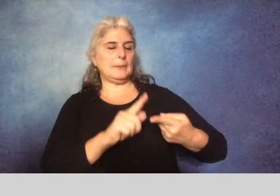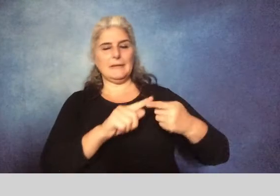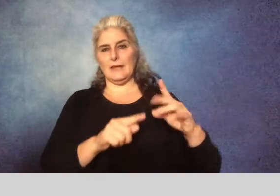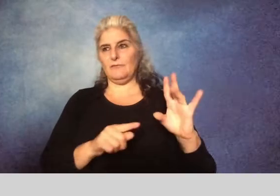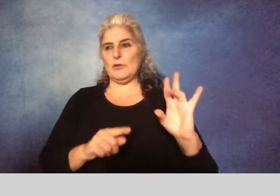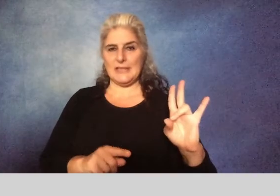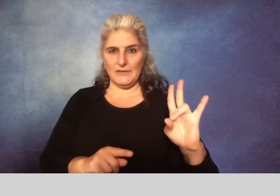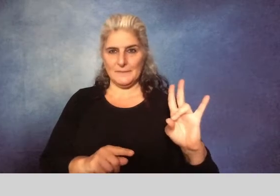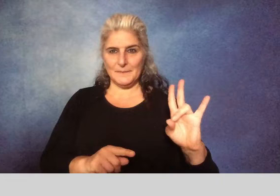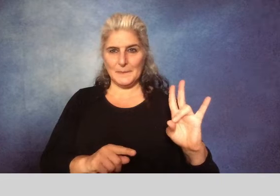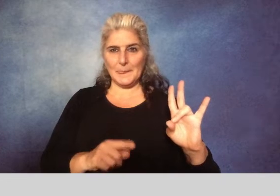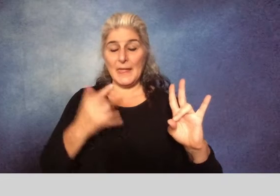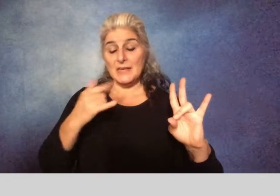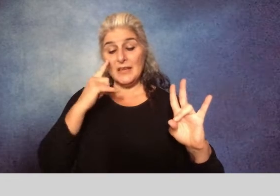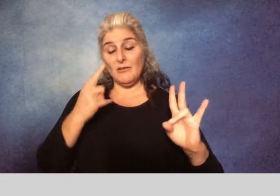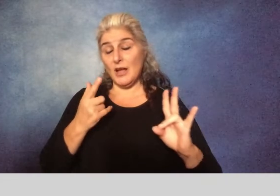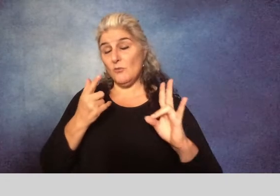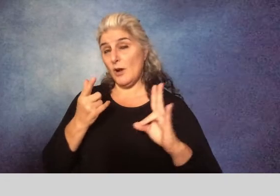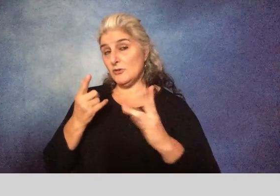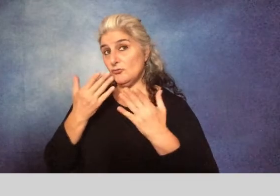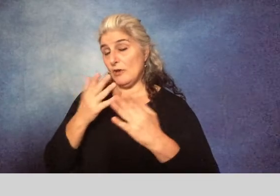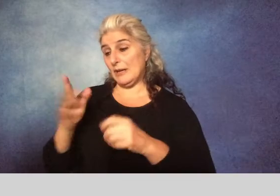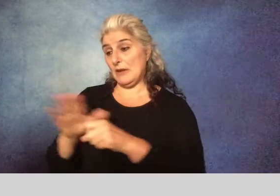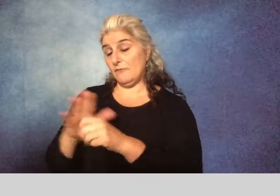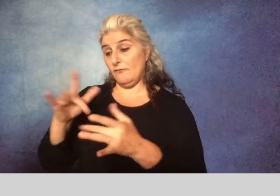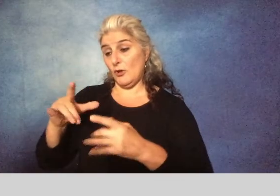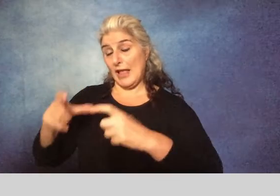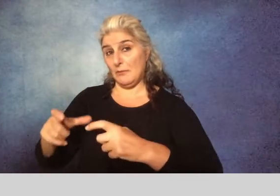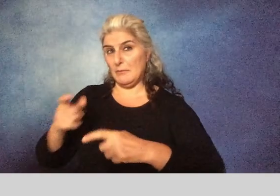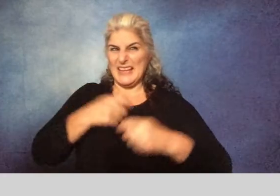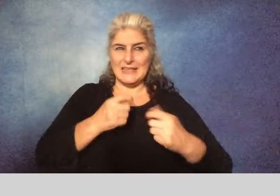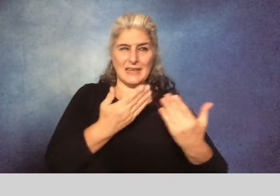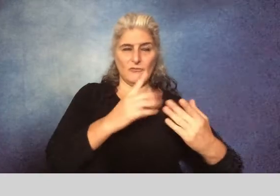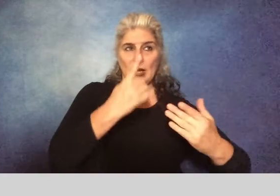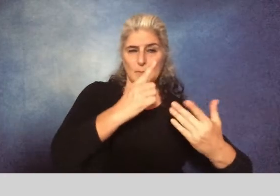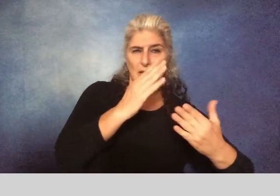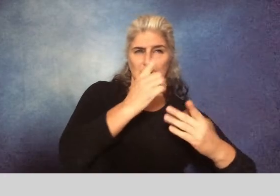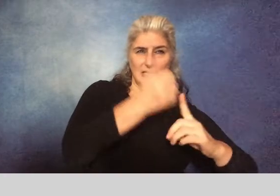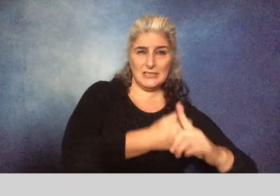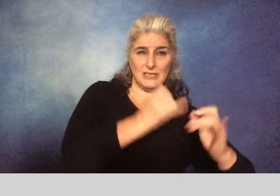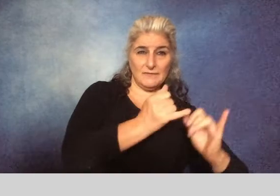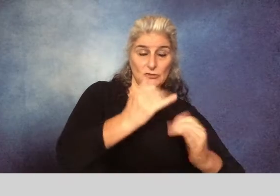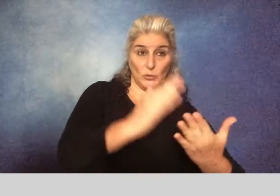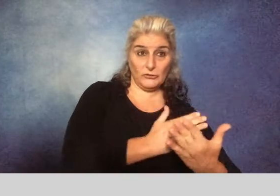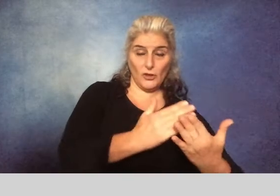Because I want to do my recommendation on the album level rather than on the track level, I need to somehow combine the data from all the tracks